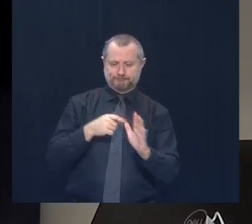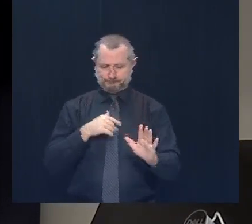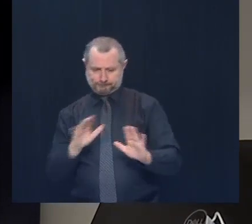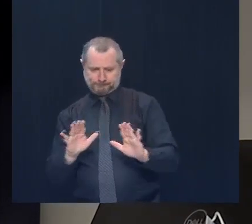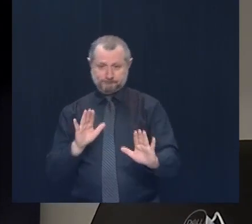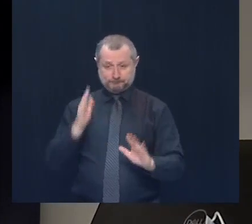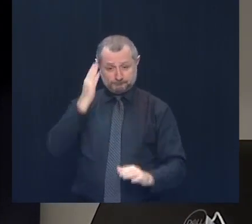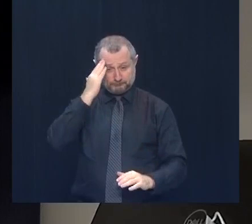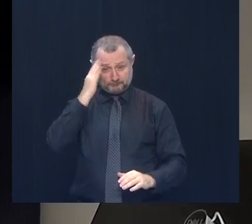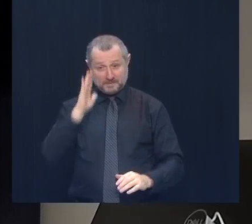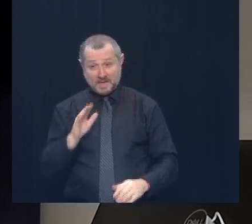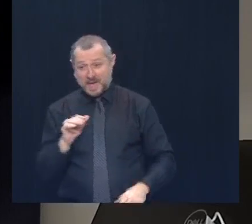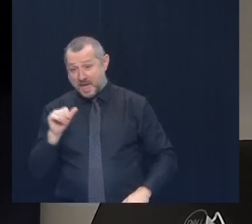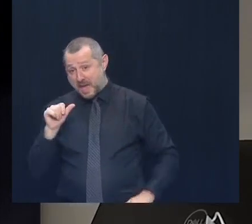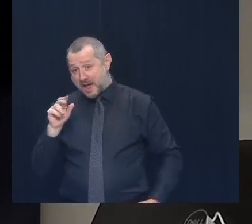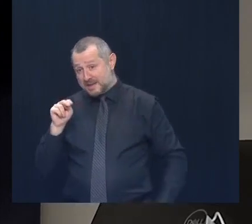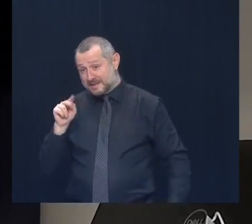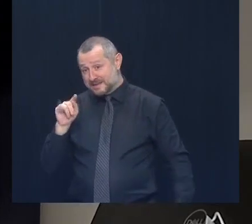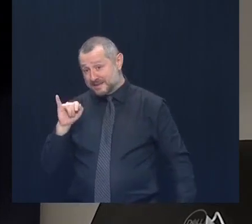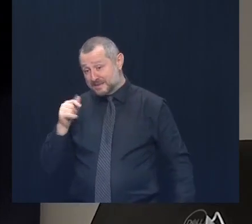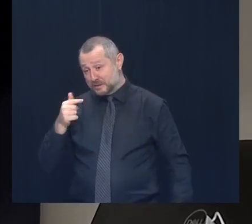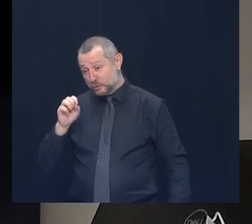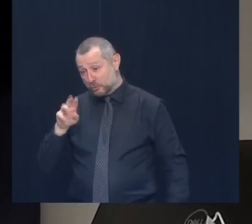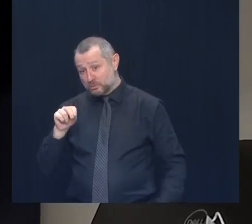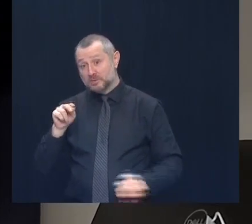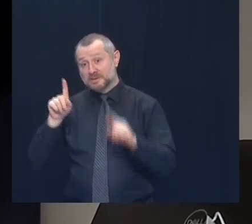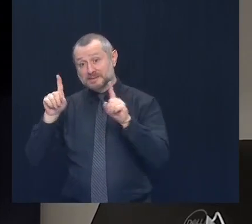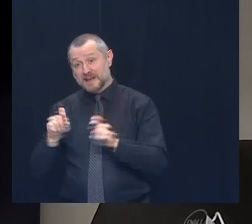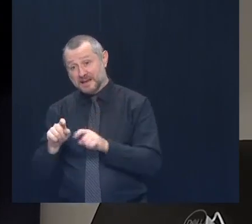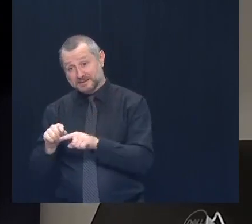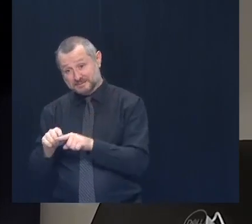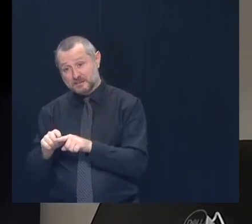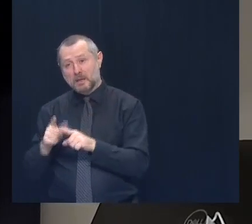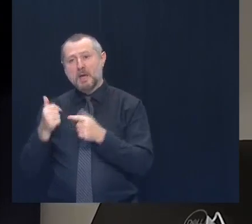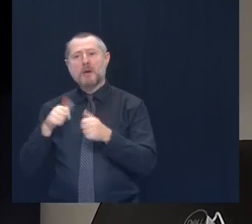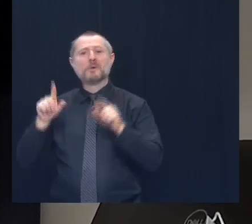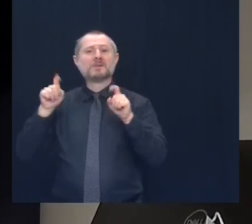NOW. WE DON'T BACK ON ANY NUMBER.